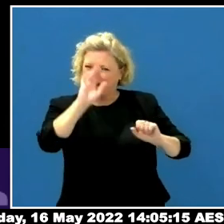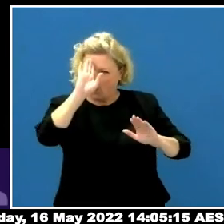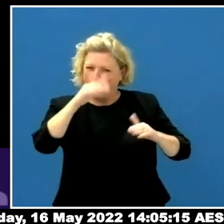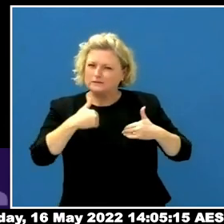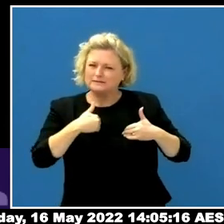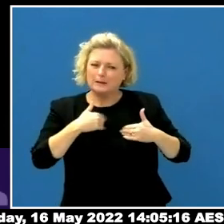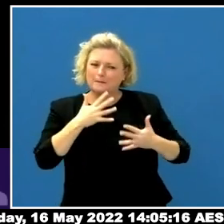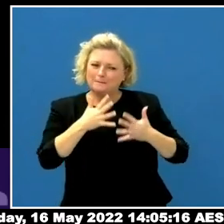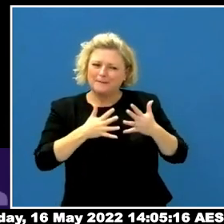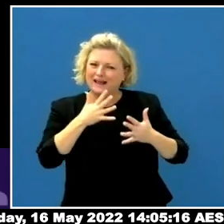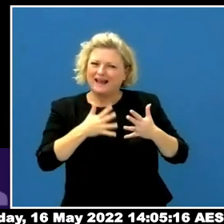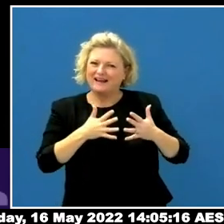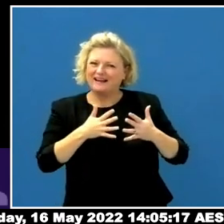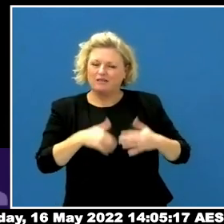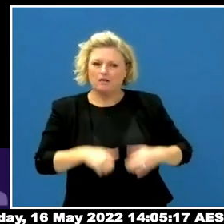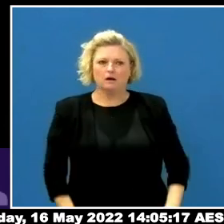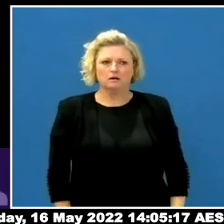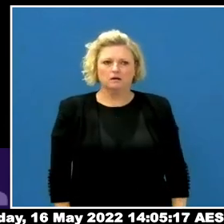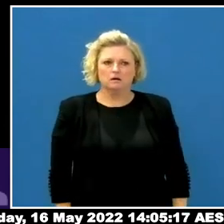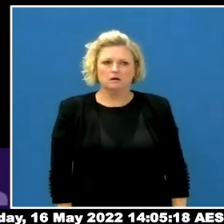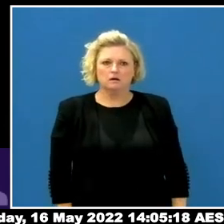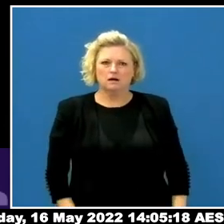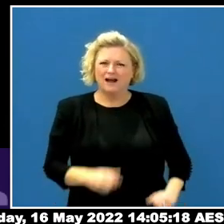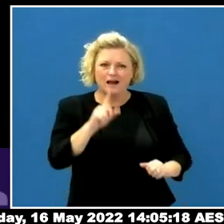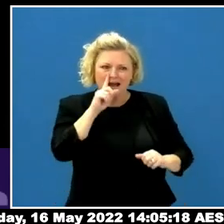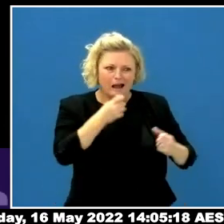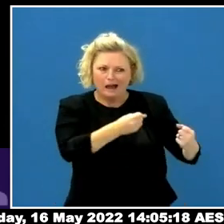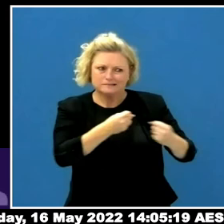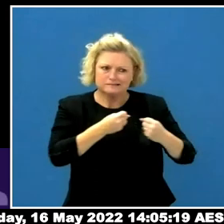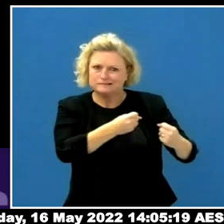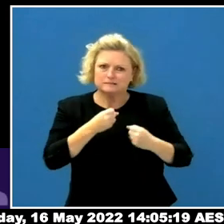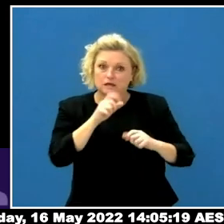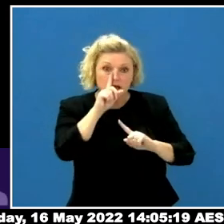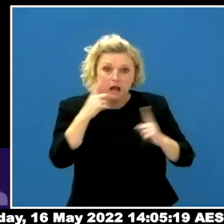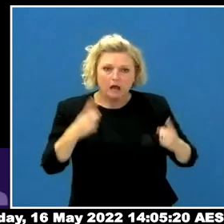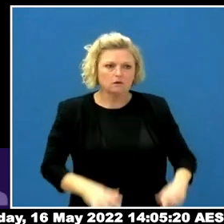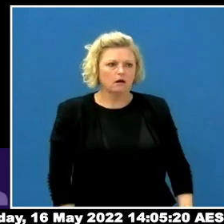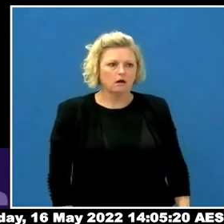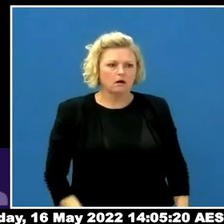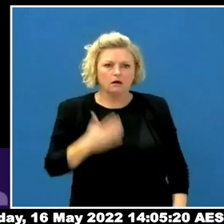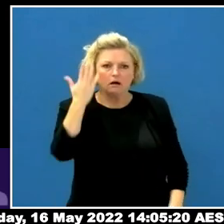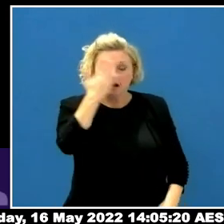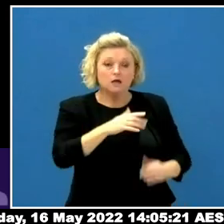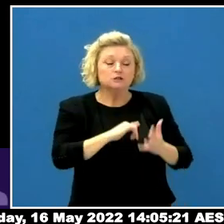So if there was a fire, in the kitchen which is at the front where three doors are, how